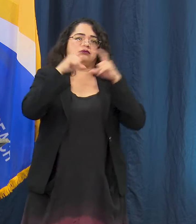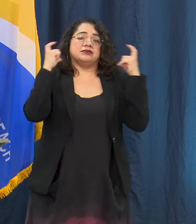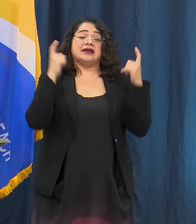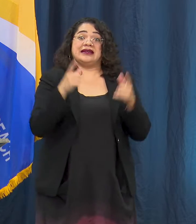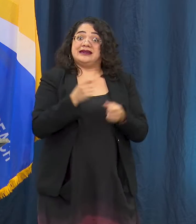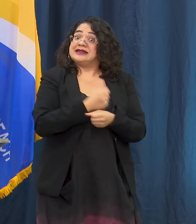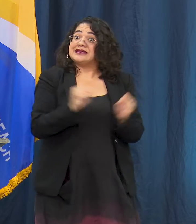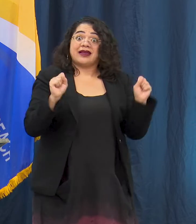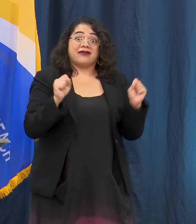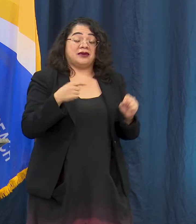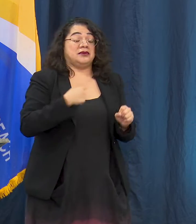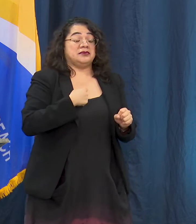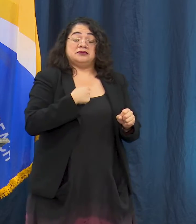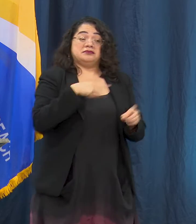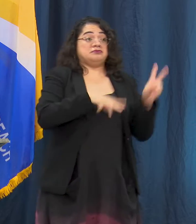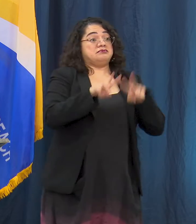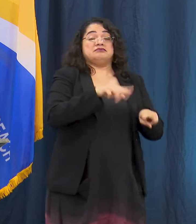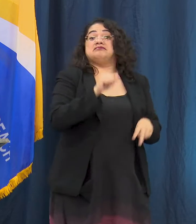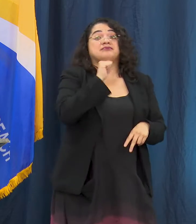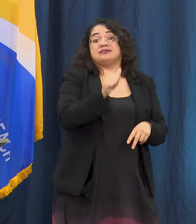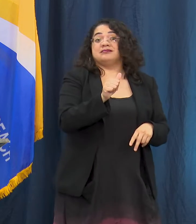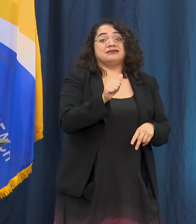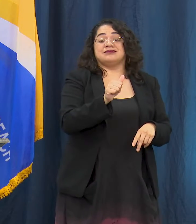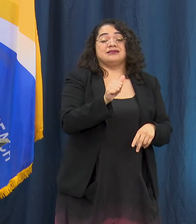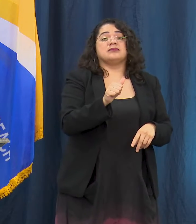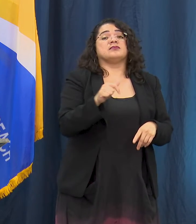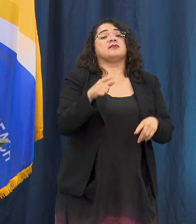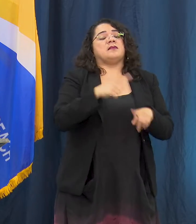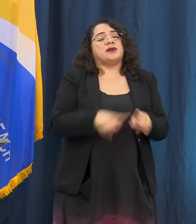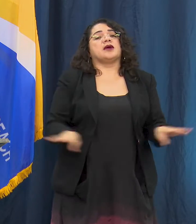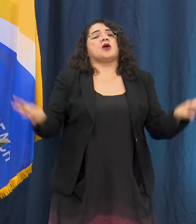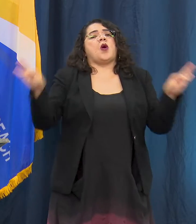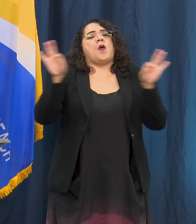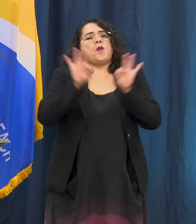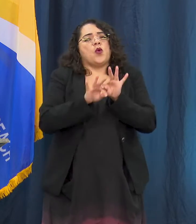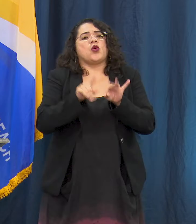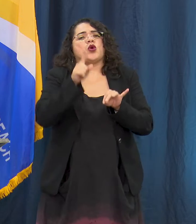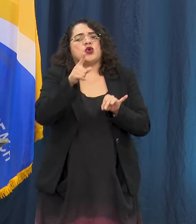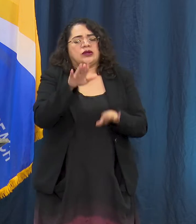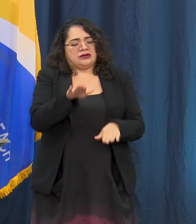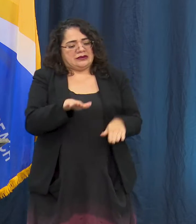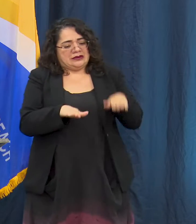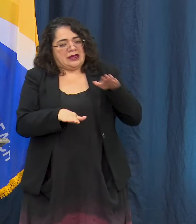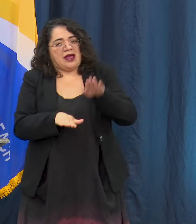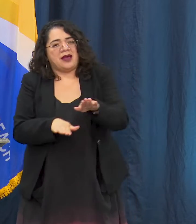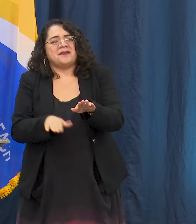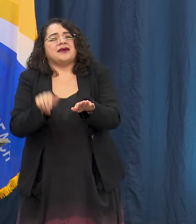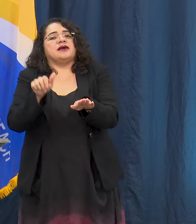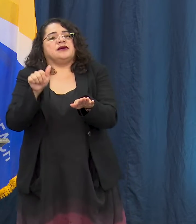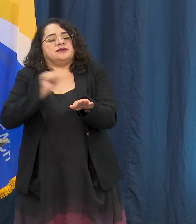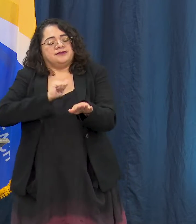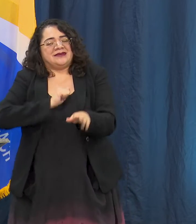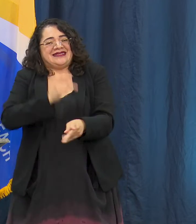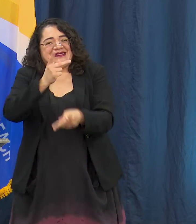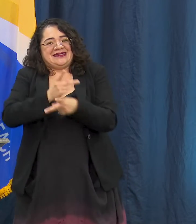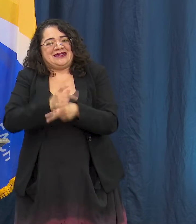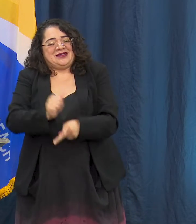All the things that we talk about are one more step but the distance is important, the face coverings are important, we support people's First